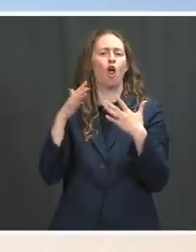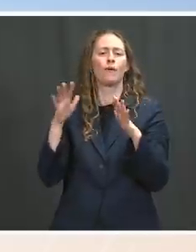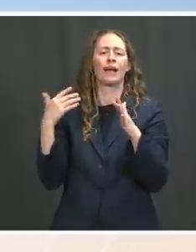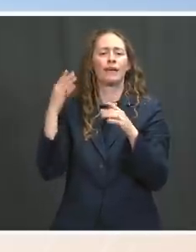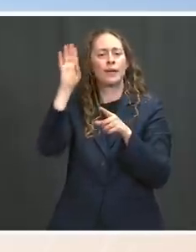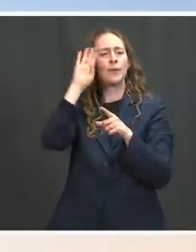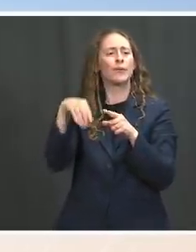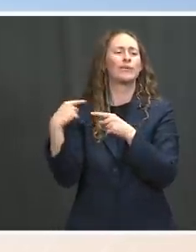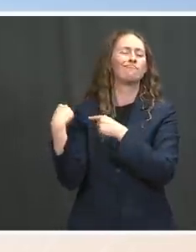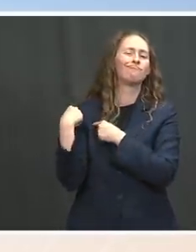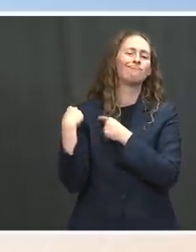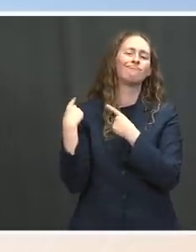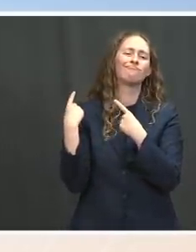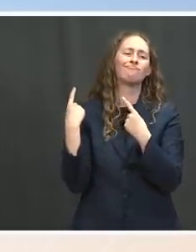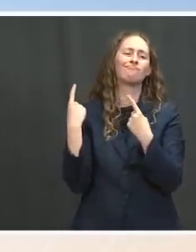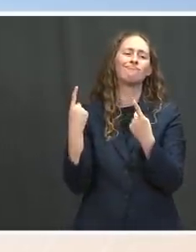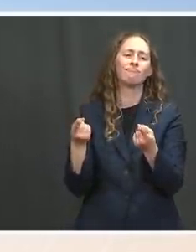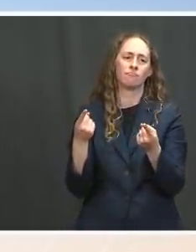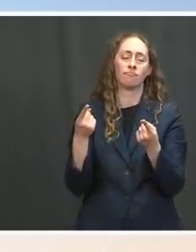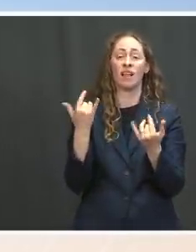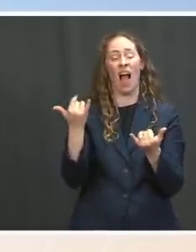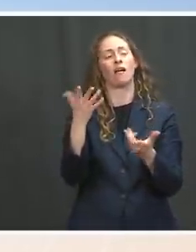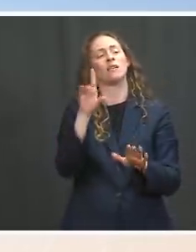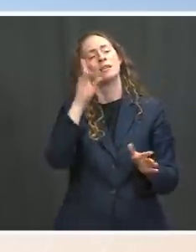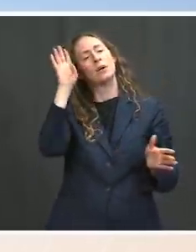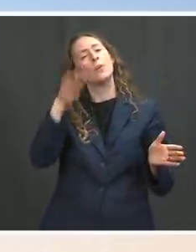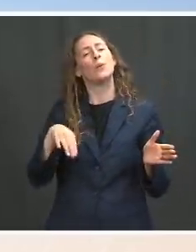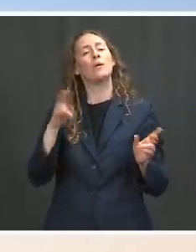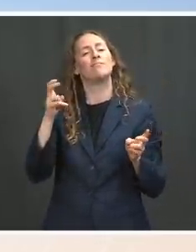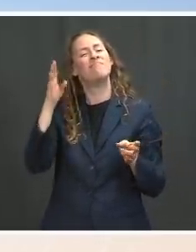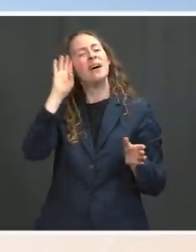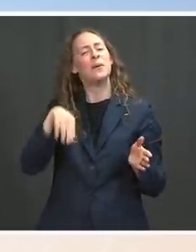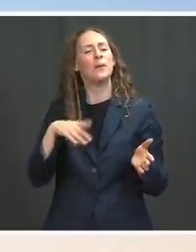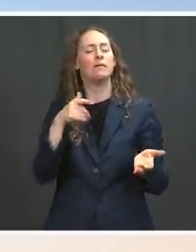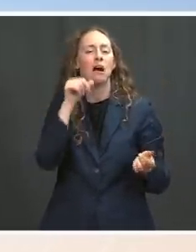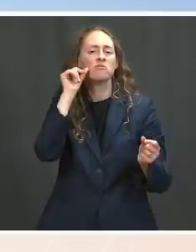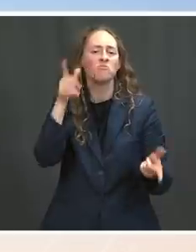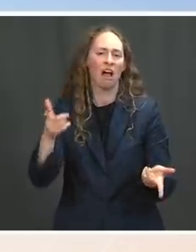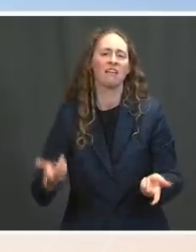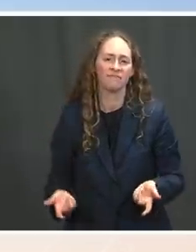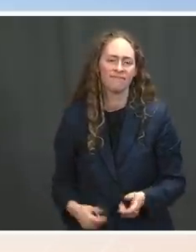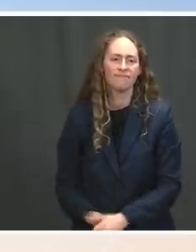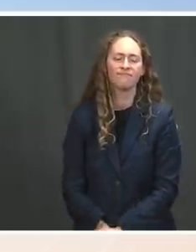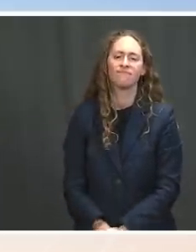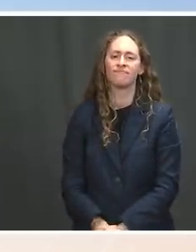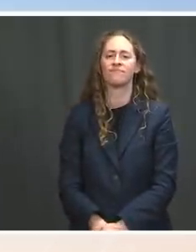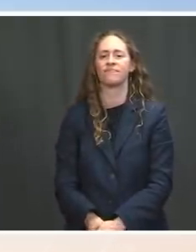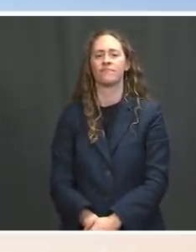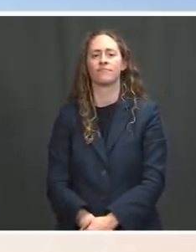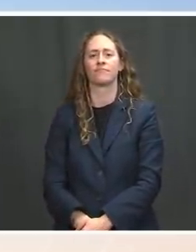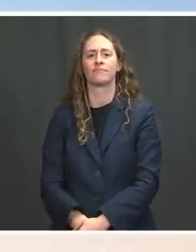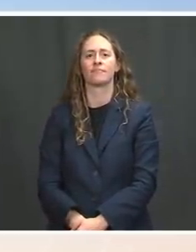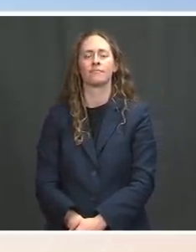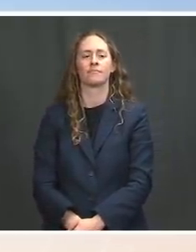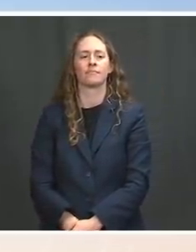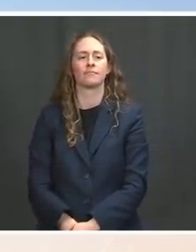The Press: So what kind of steps can you do to try and encourage private companies, private entities? Are there tighter restrictions you can put on their cybersecurity